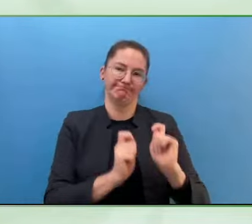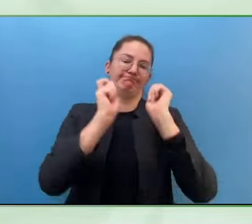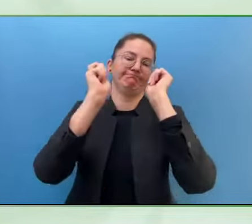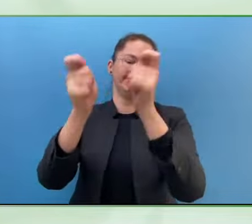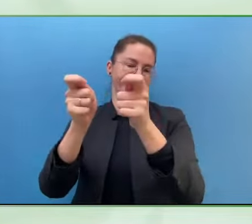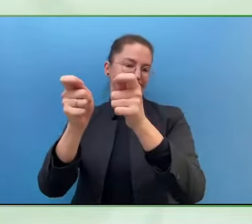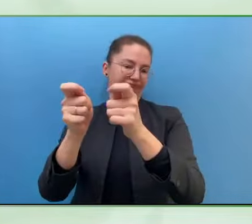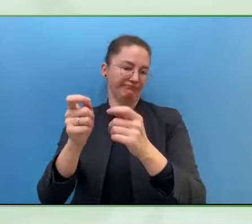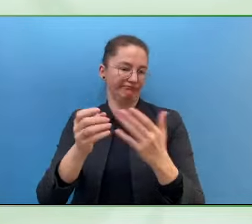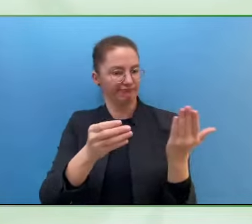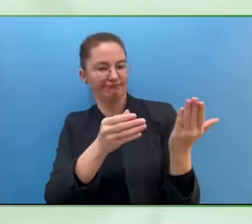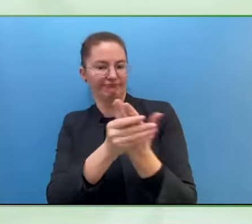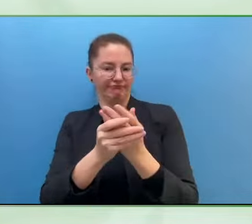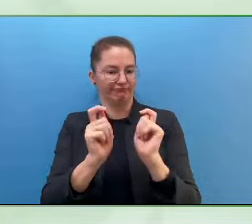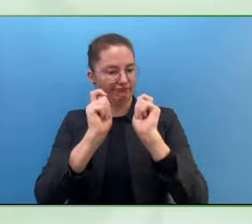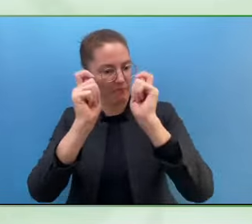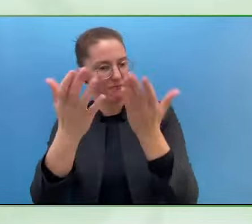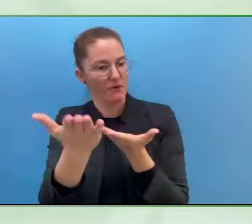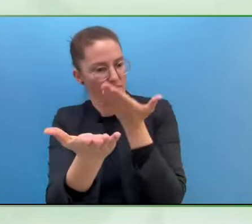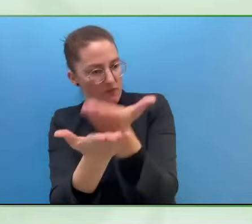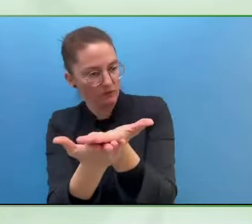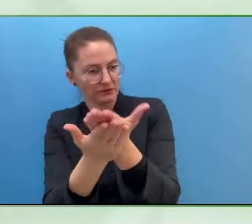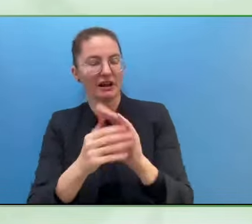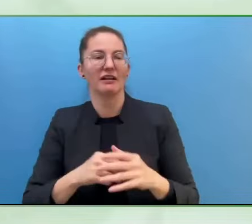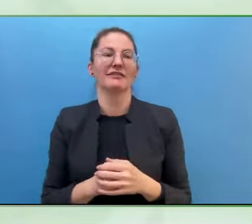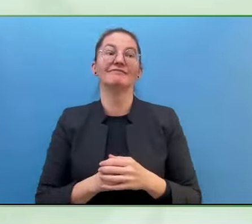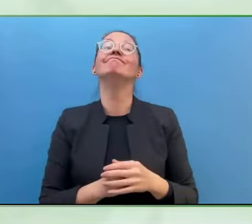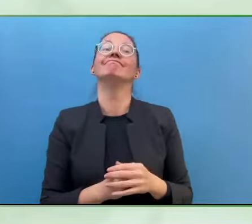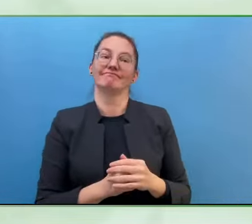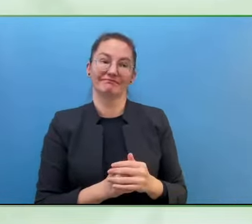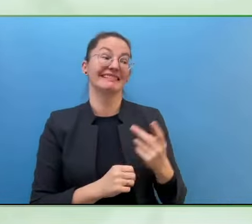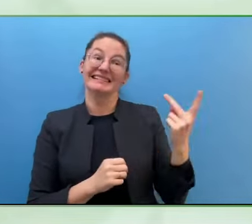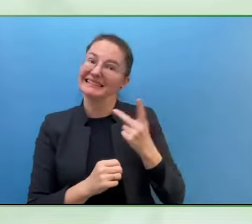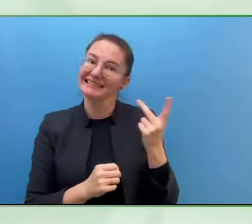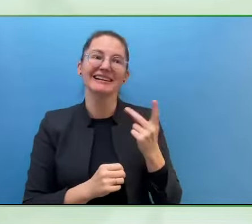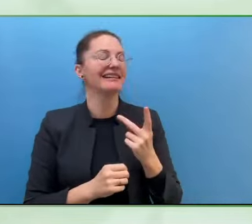The most important fact is to have the commitment of the board.